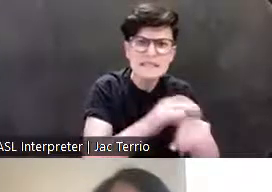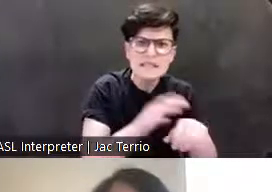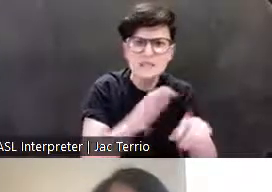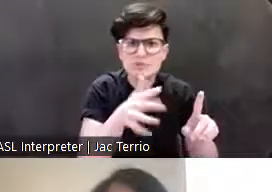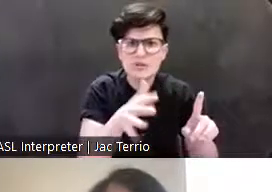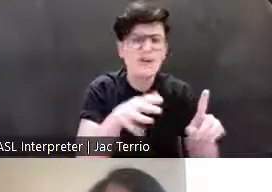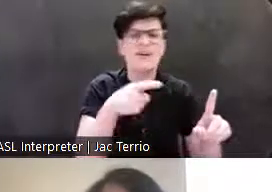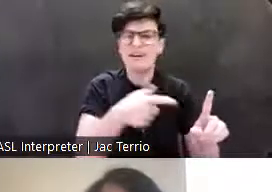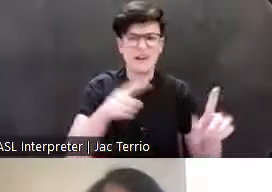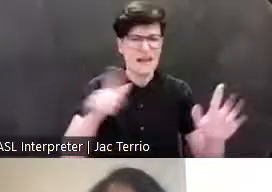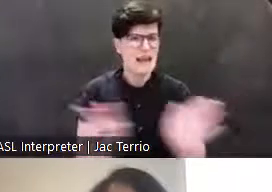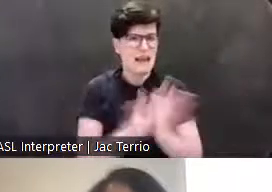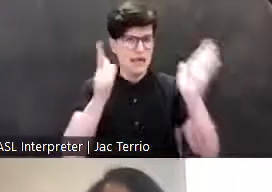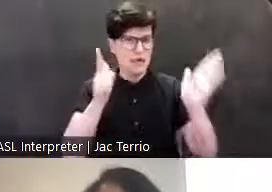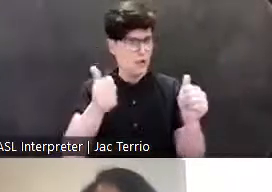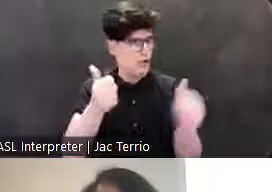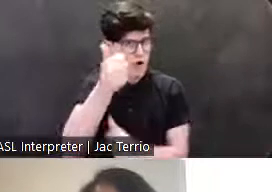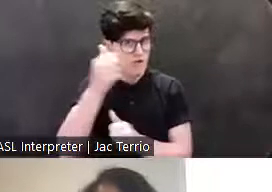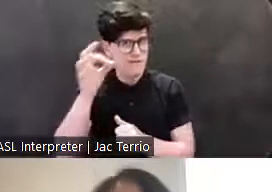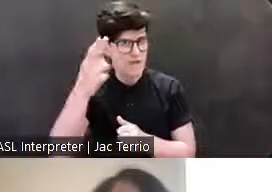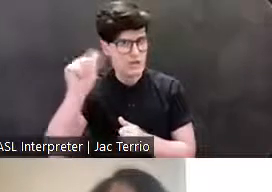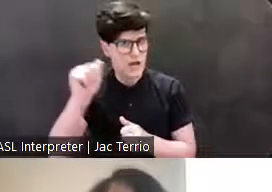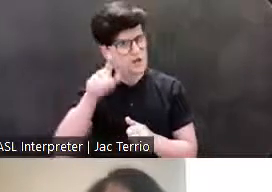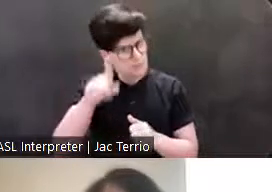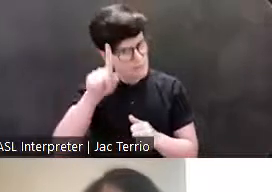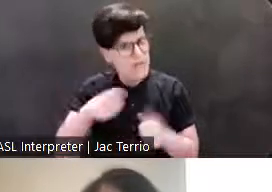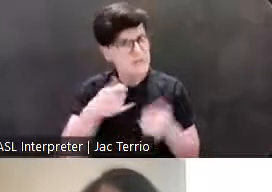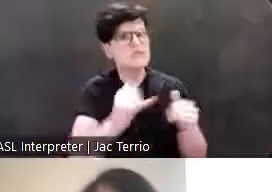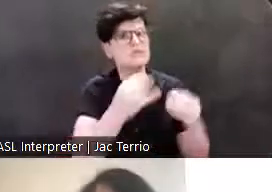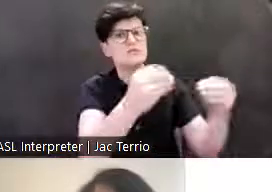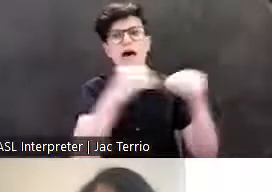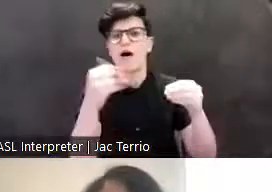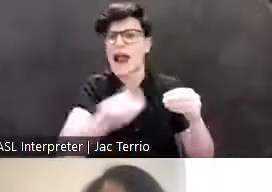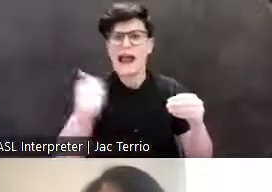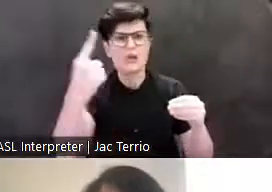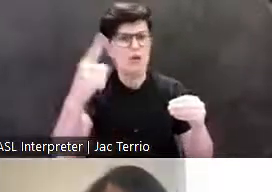Similarly, it's also illegal for example, to decide to either date.